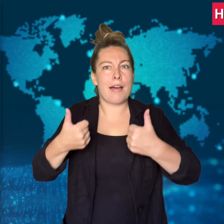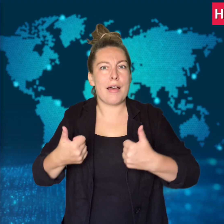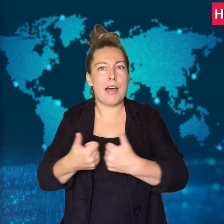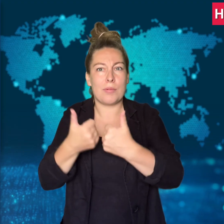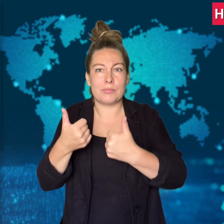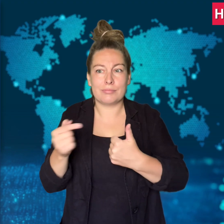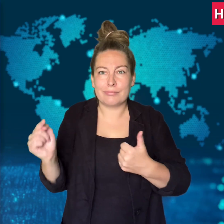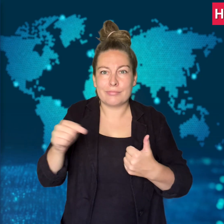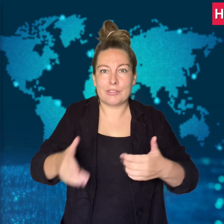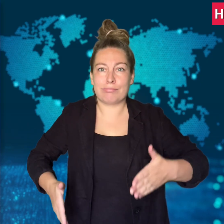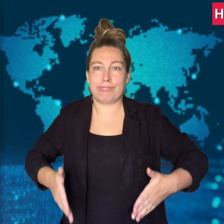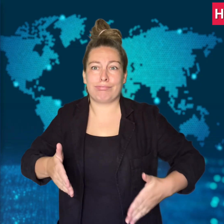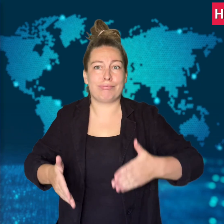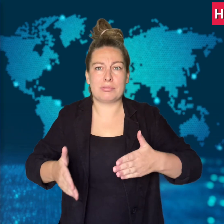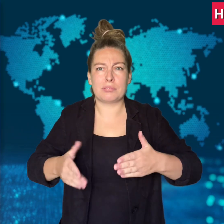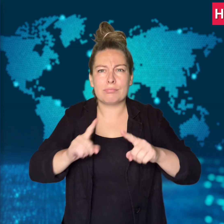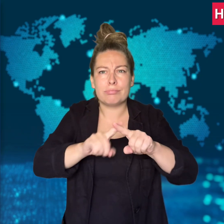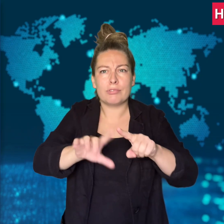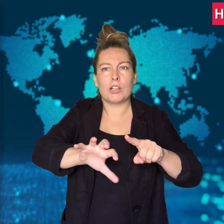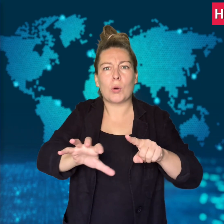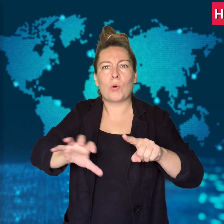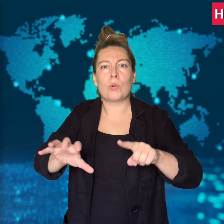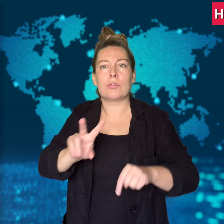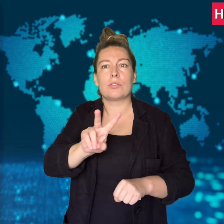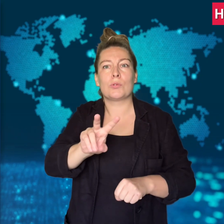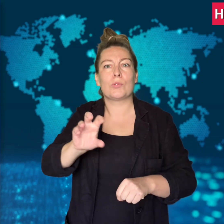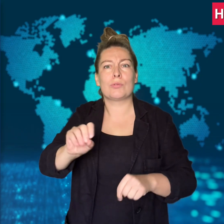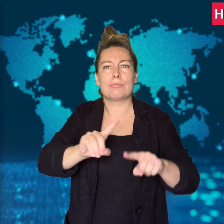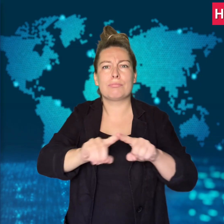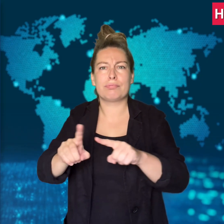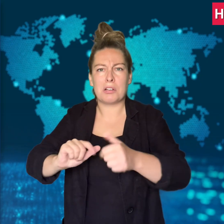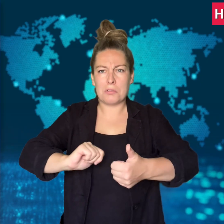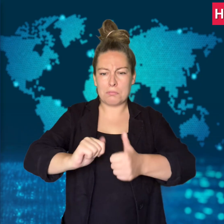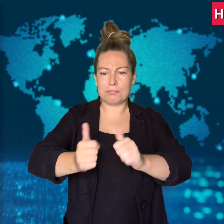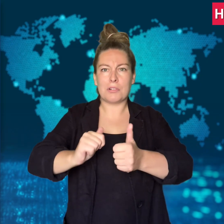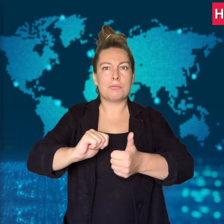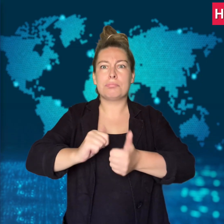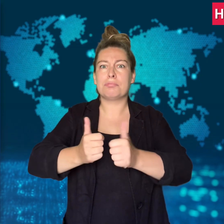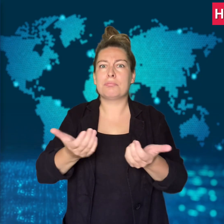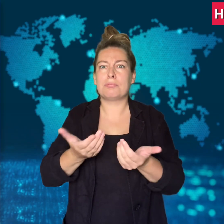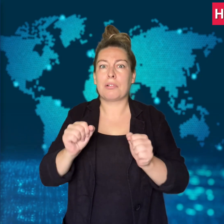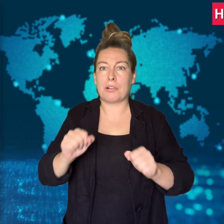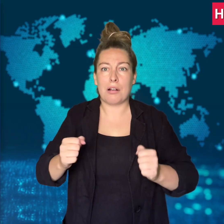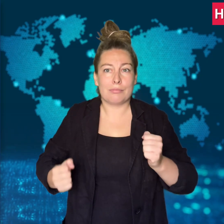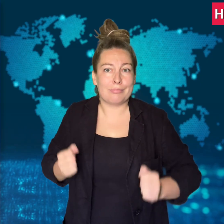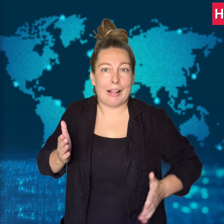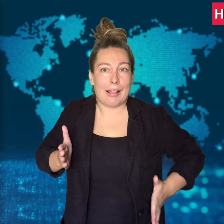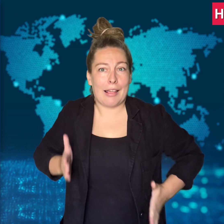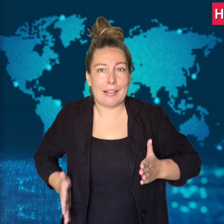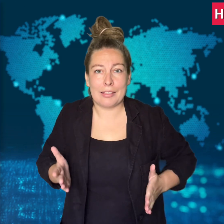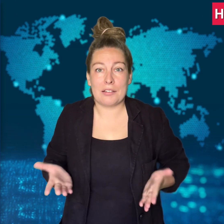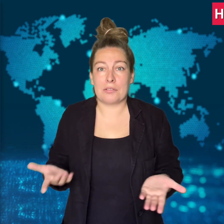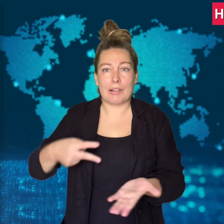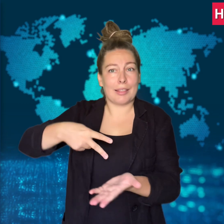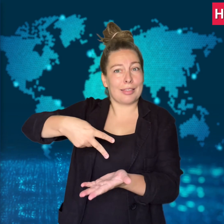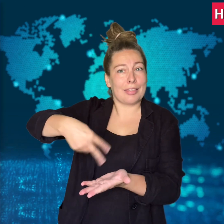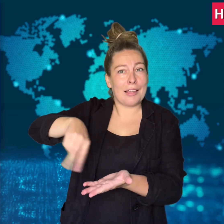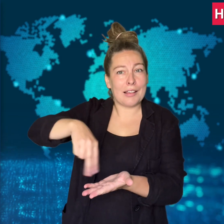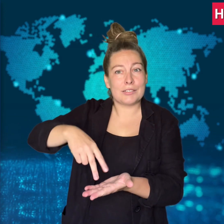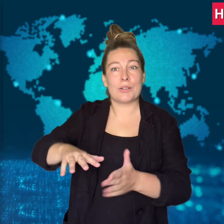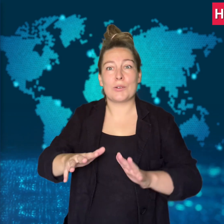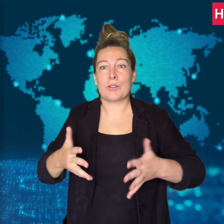will compete in events like track, dancing, and football.